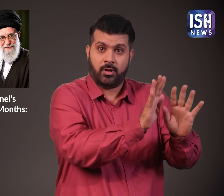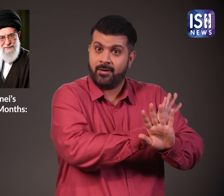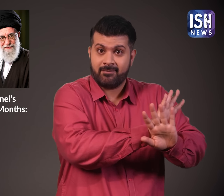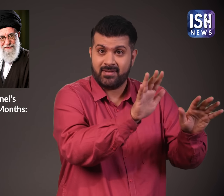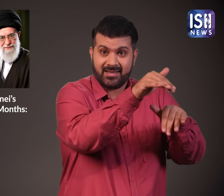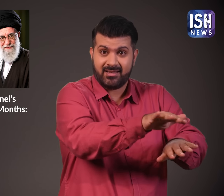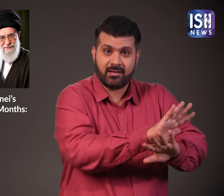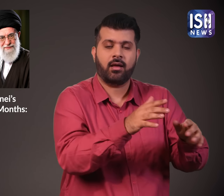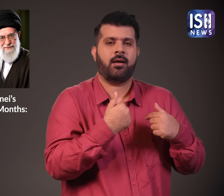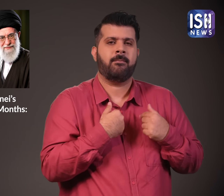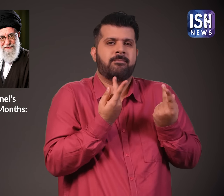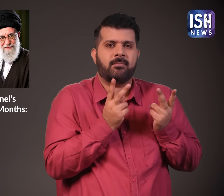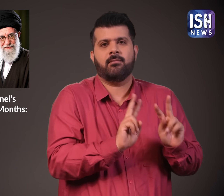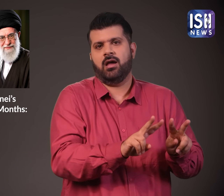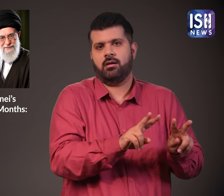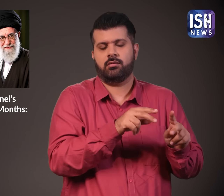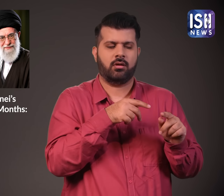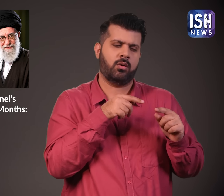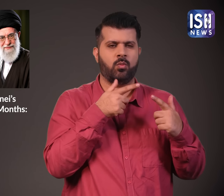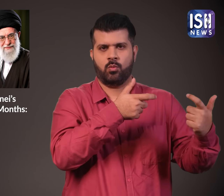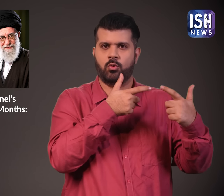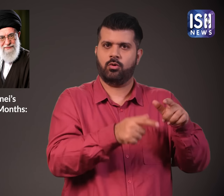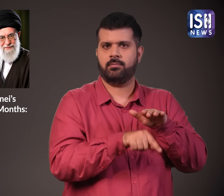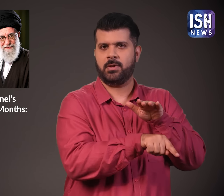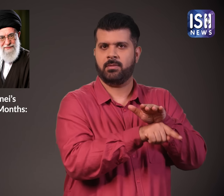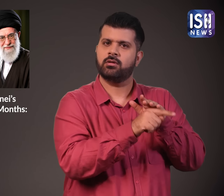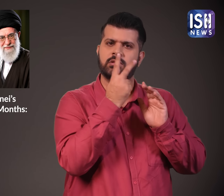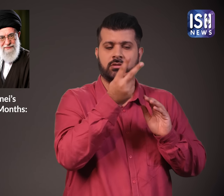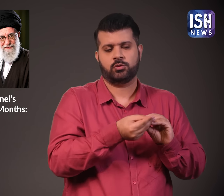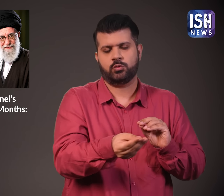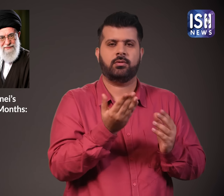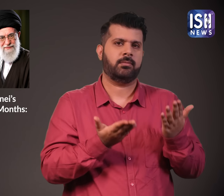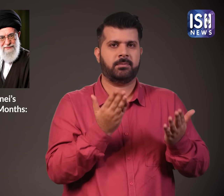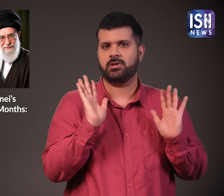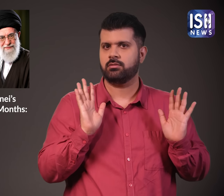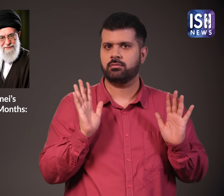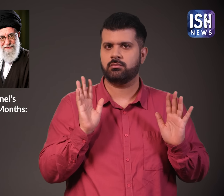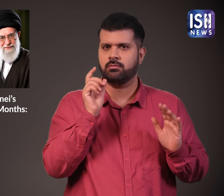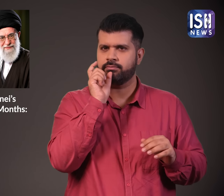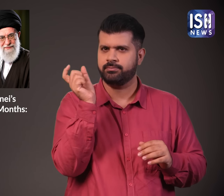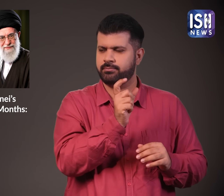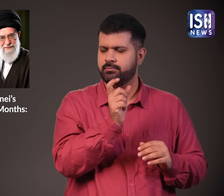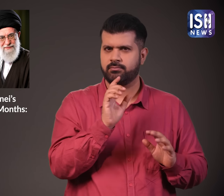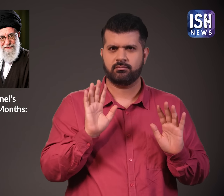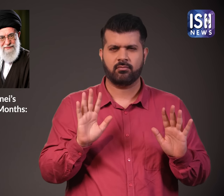This suggests that it may launch an attack on Iran soon. That was Trump's remark.